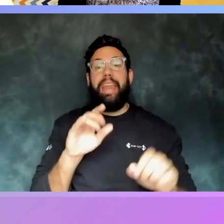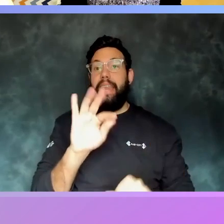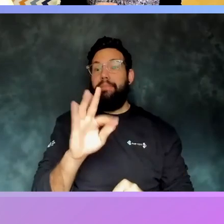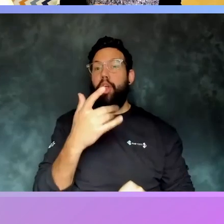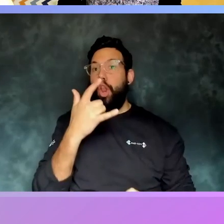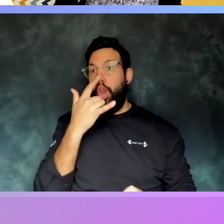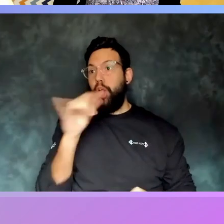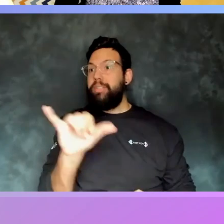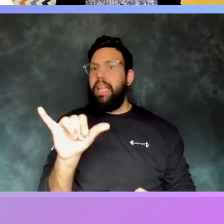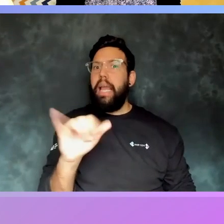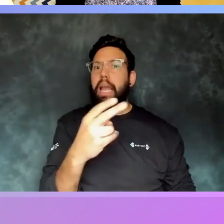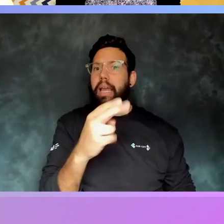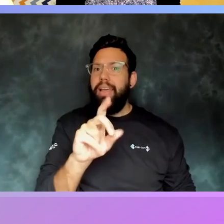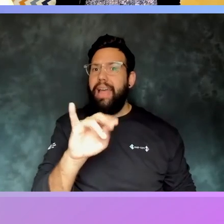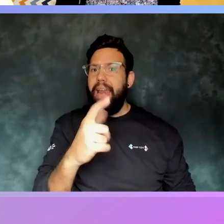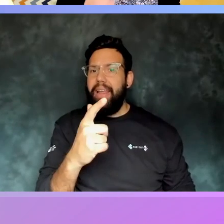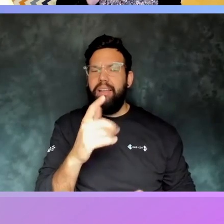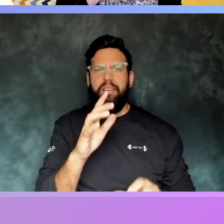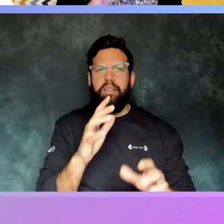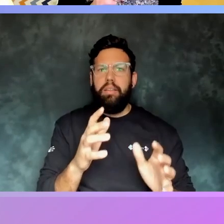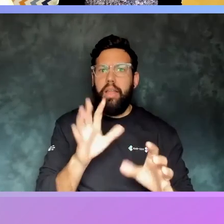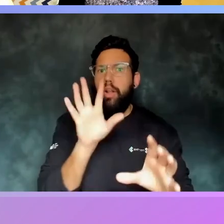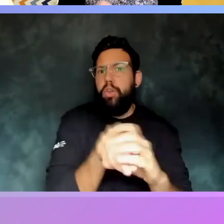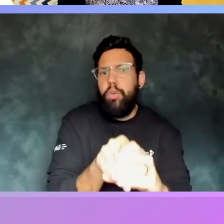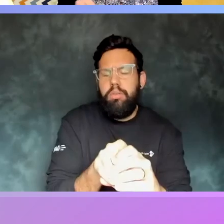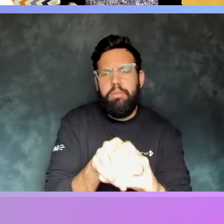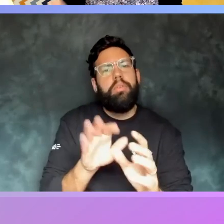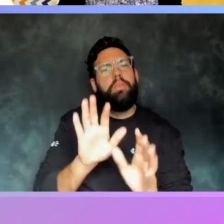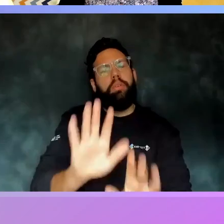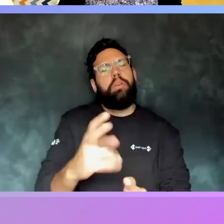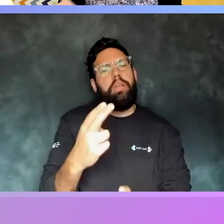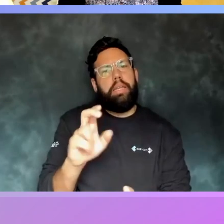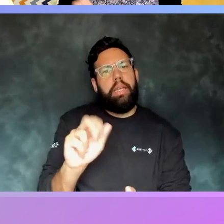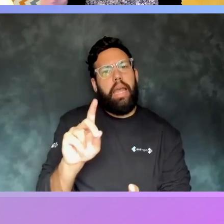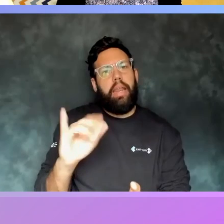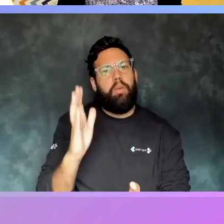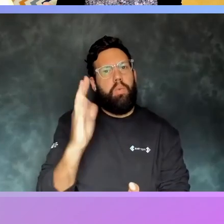they're both important. For anyone,